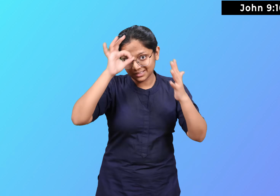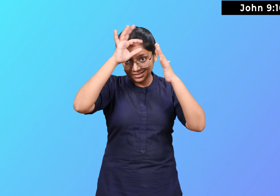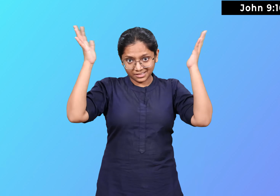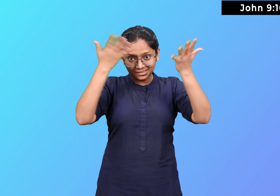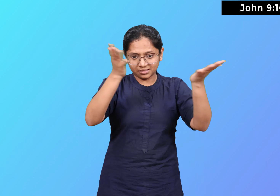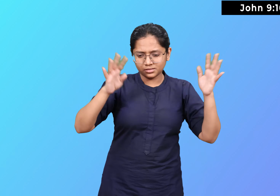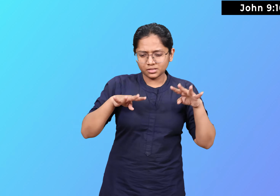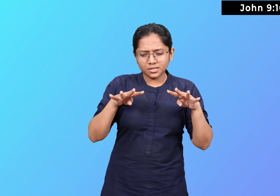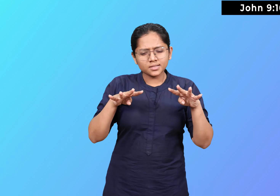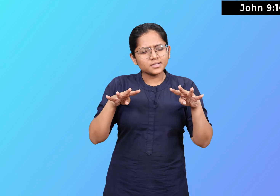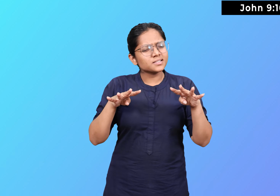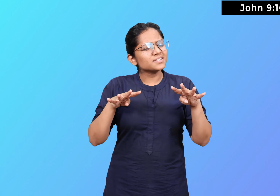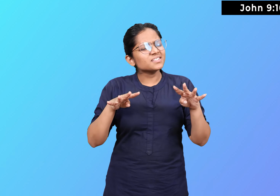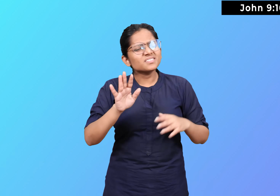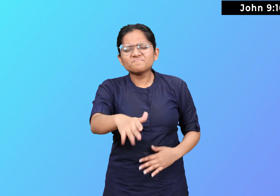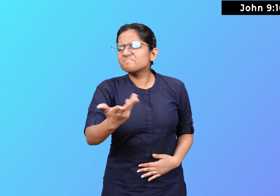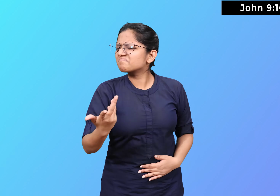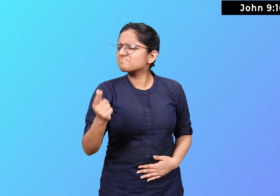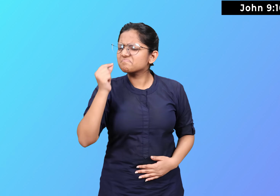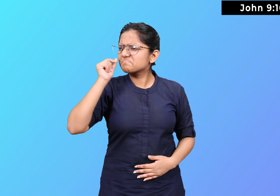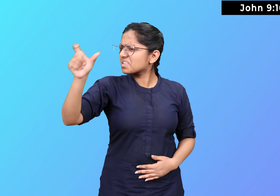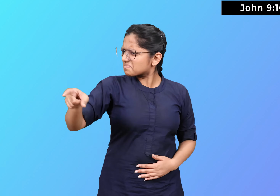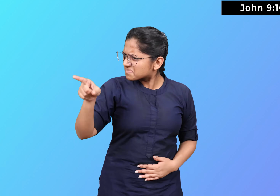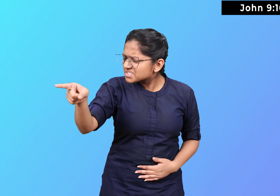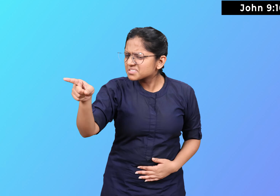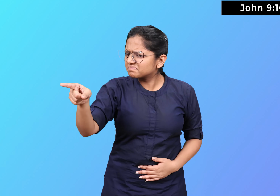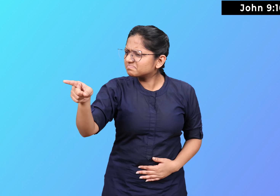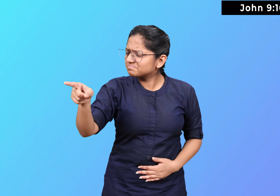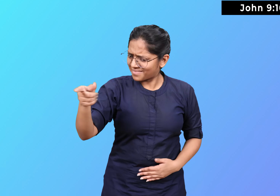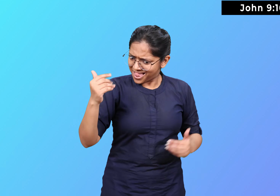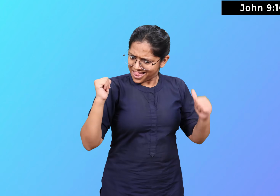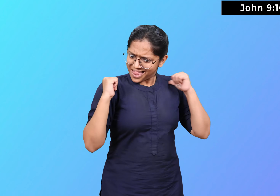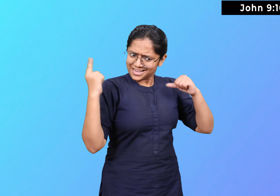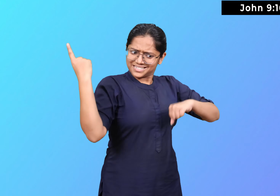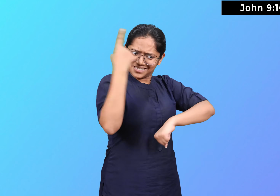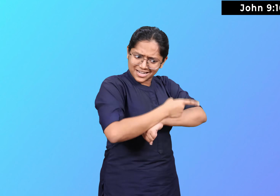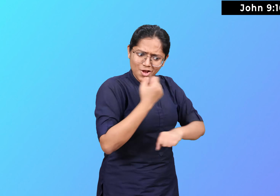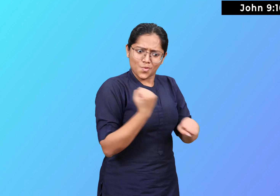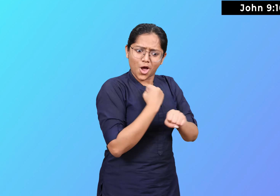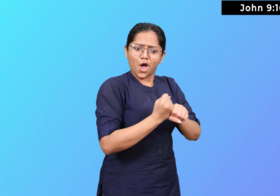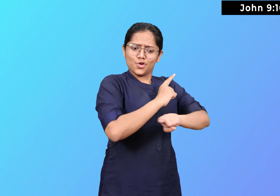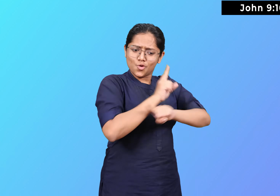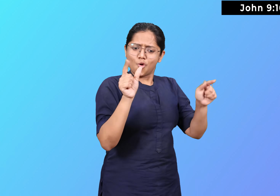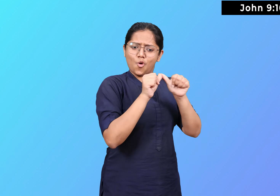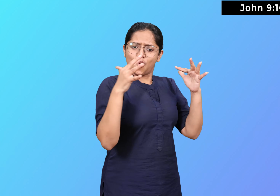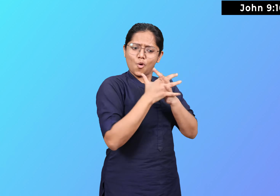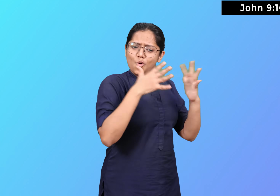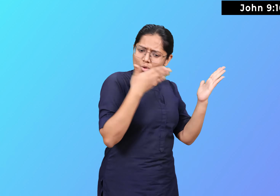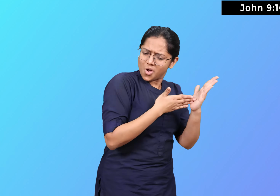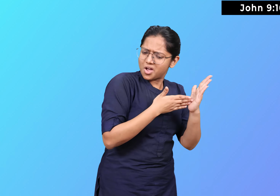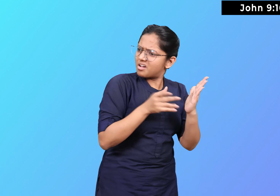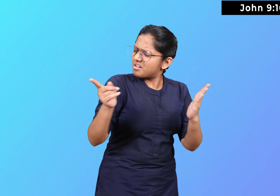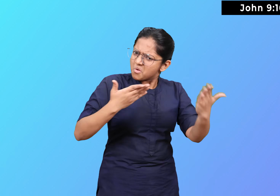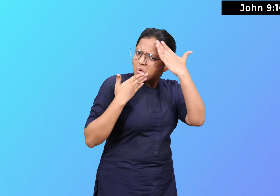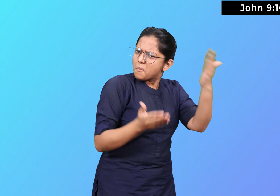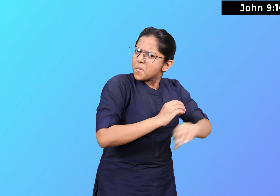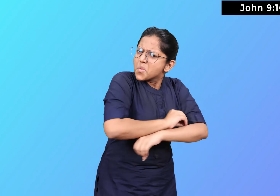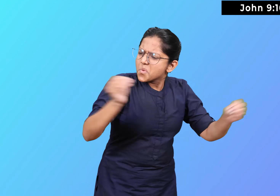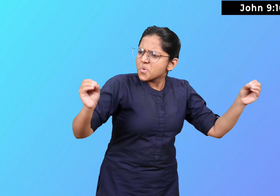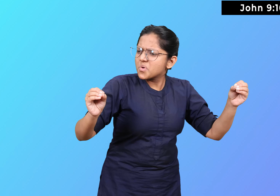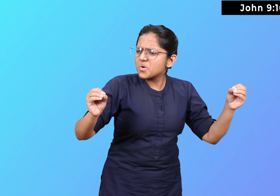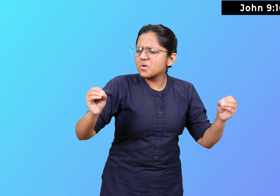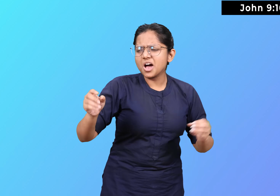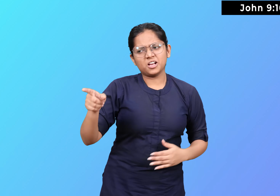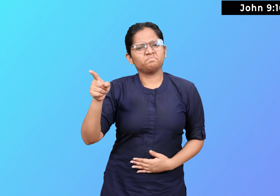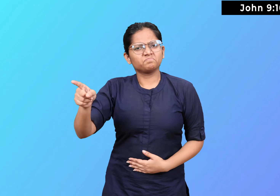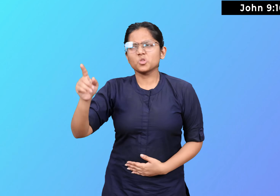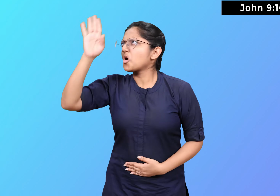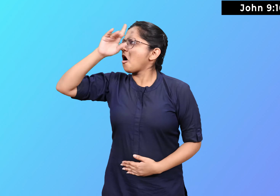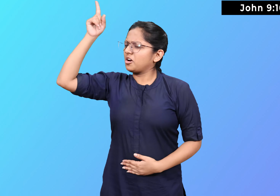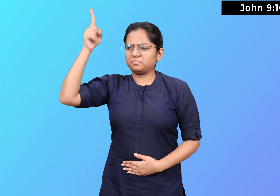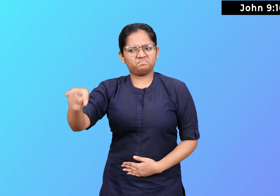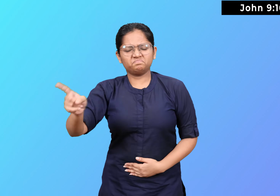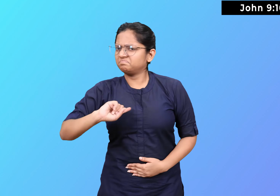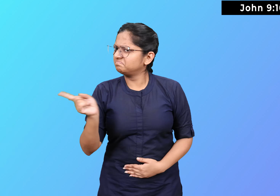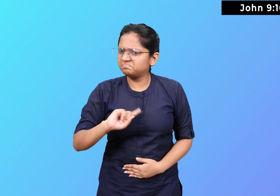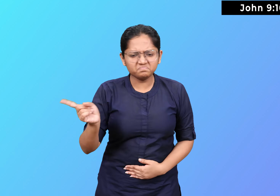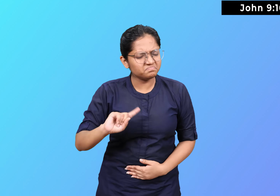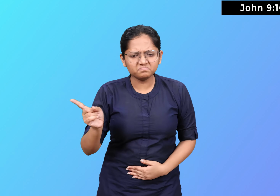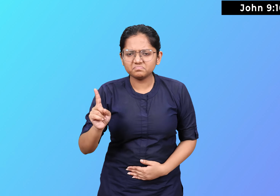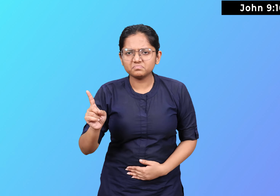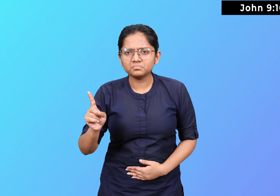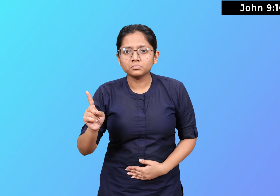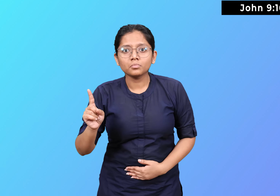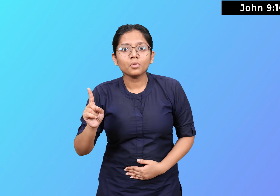Some of the Pharisees said, “That man does not obey the law about the Sabbath day. So he is not from God.”